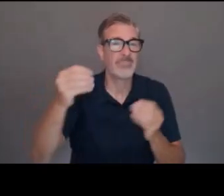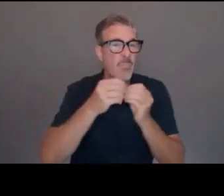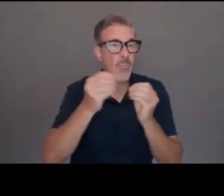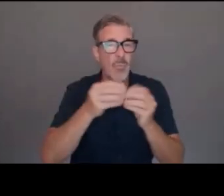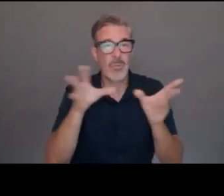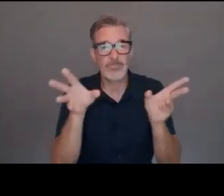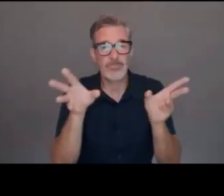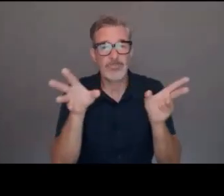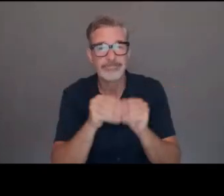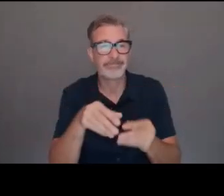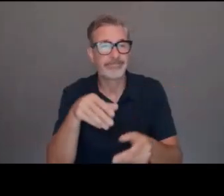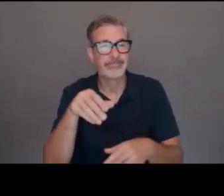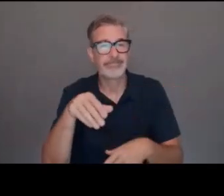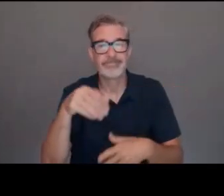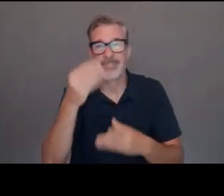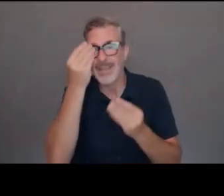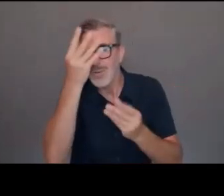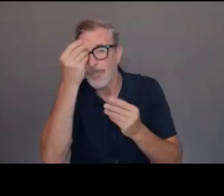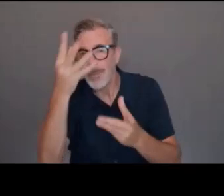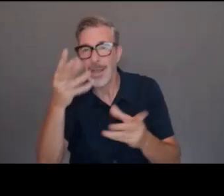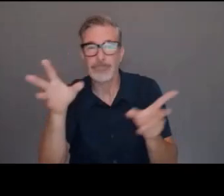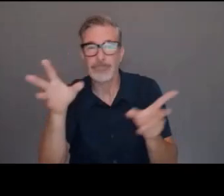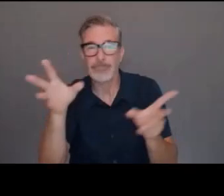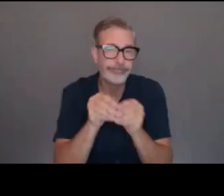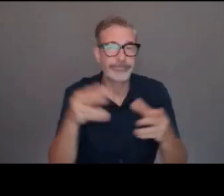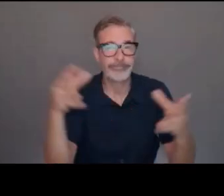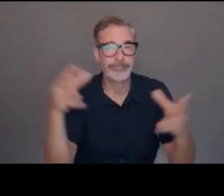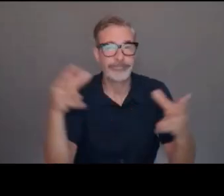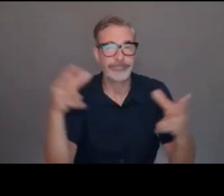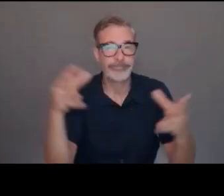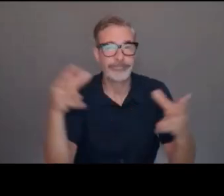Lastly, we would say that if you are going to reach out to a program officer, in